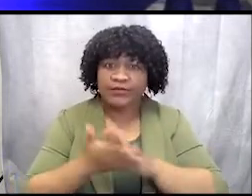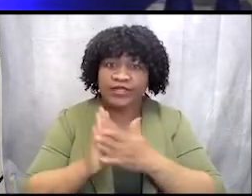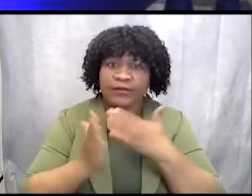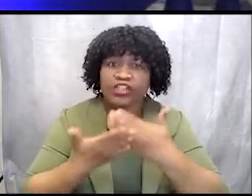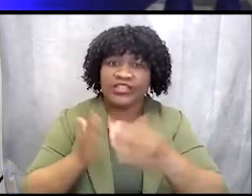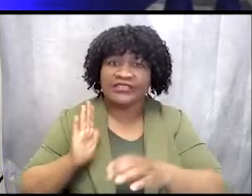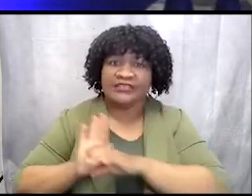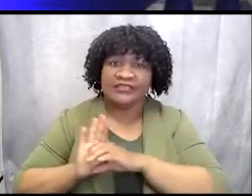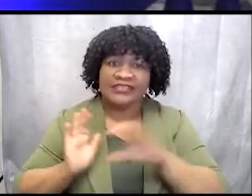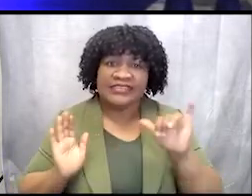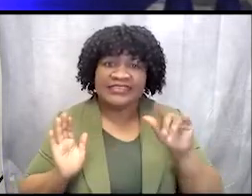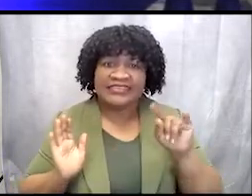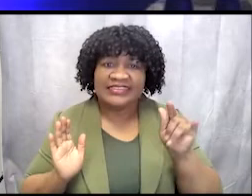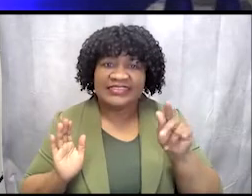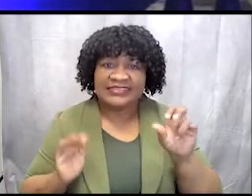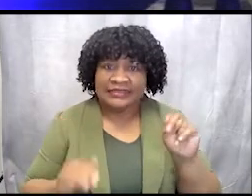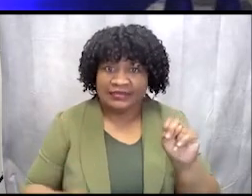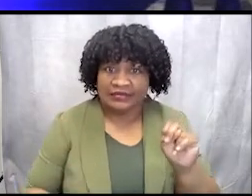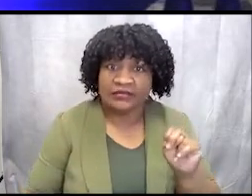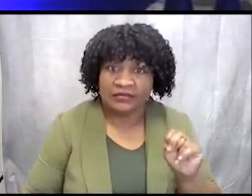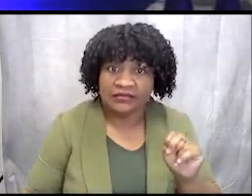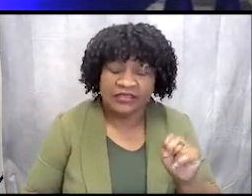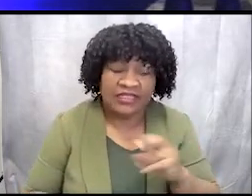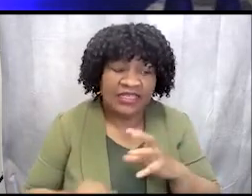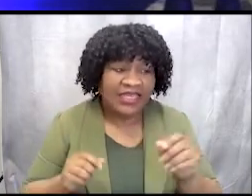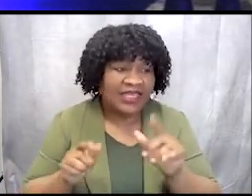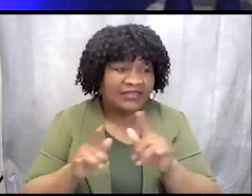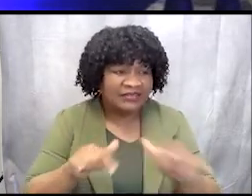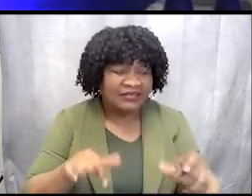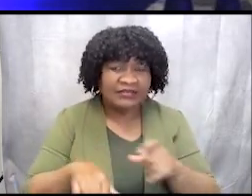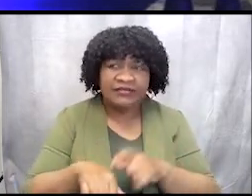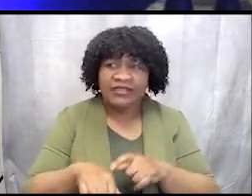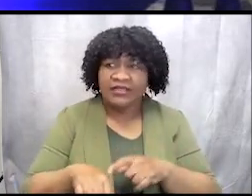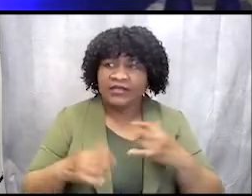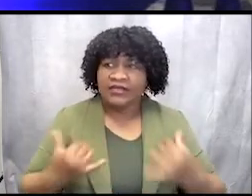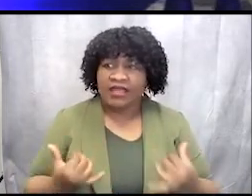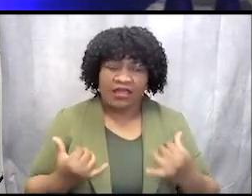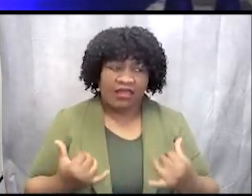And I would say that as it's currently constituted